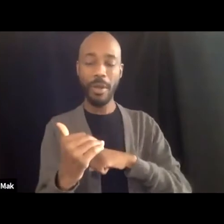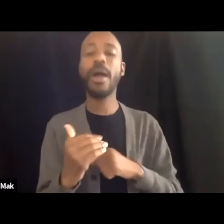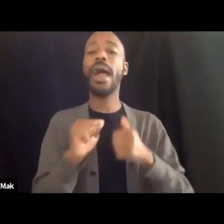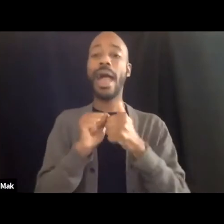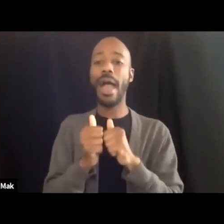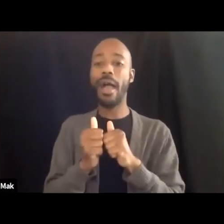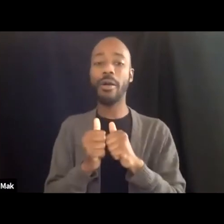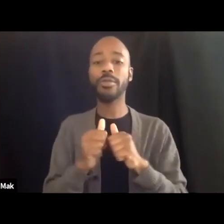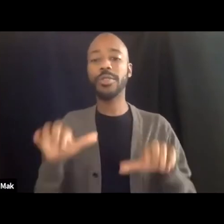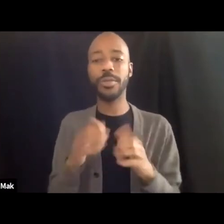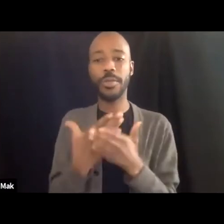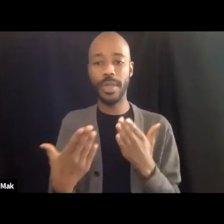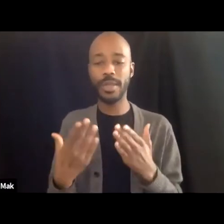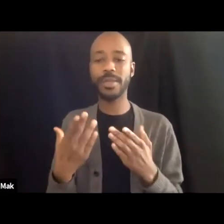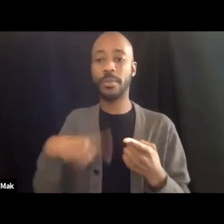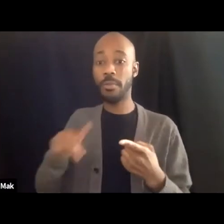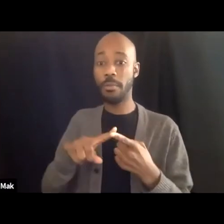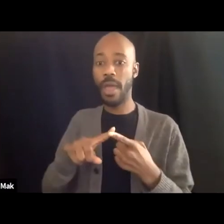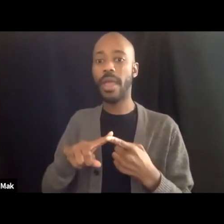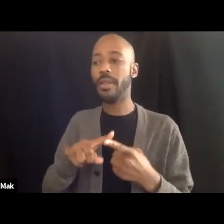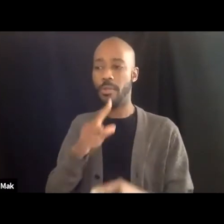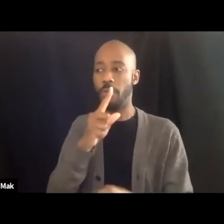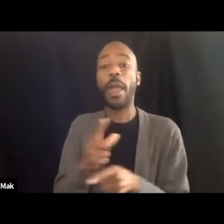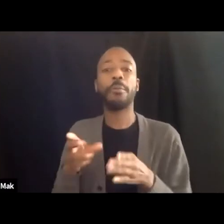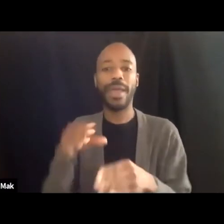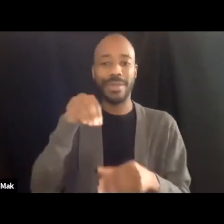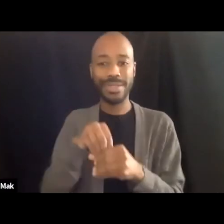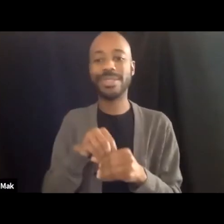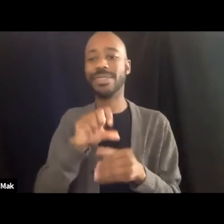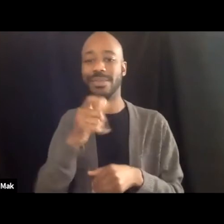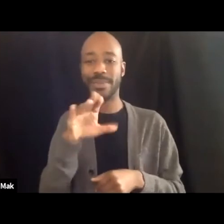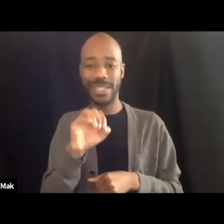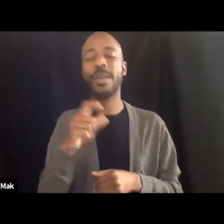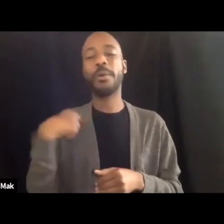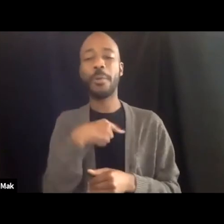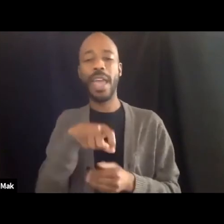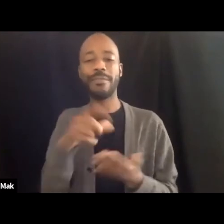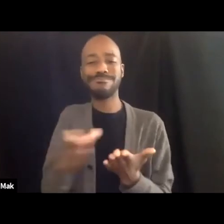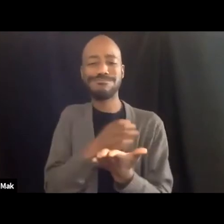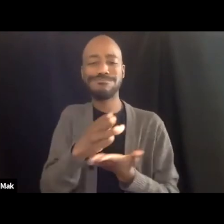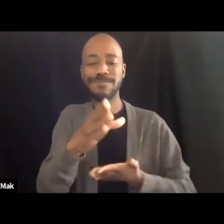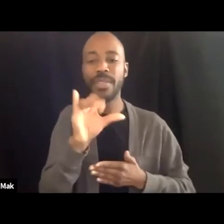And you navigate tough challenges all the time, in terms of how and when to take action,